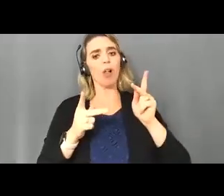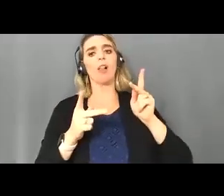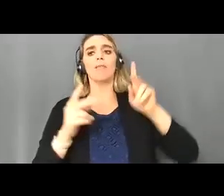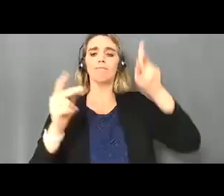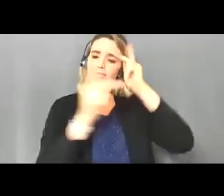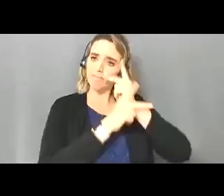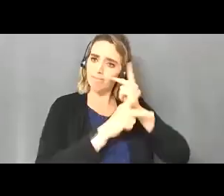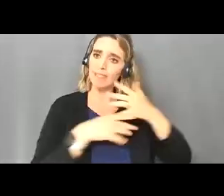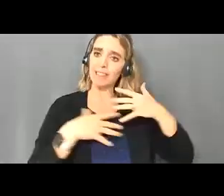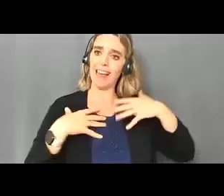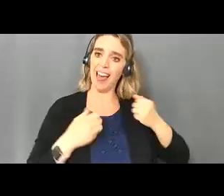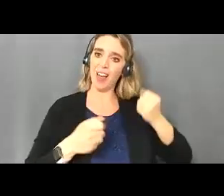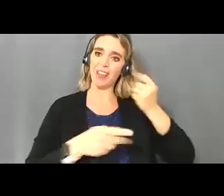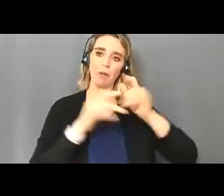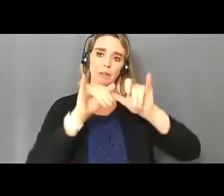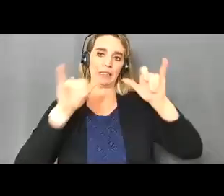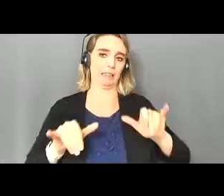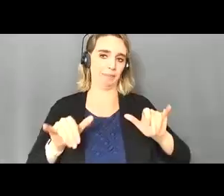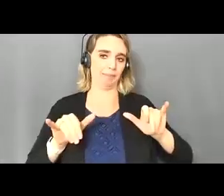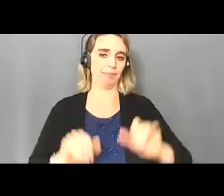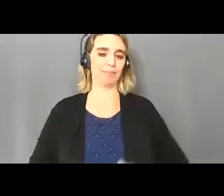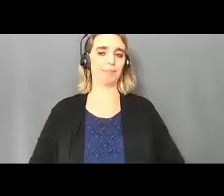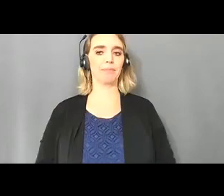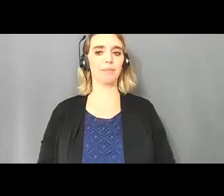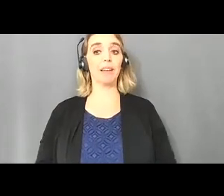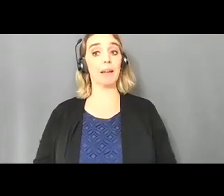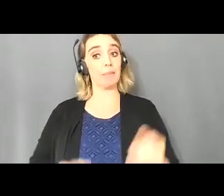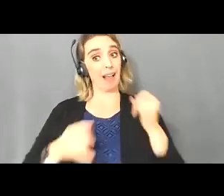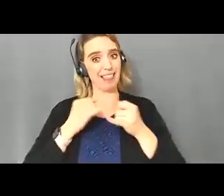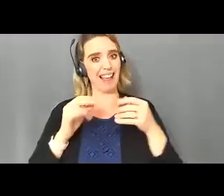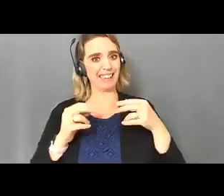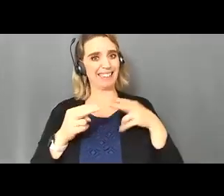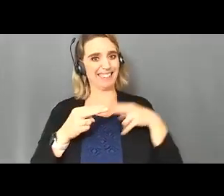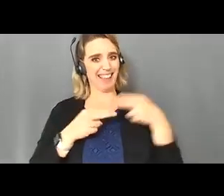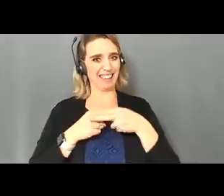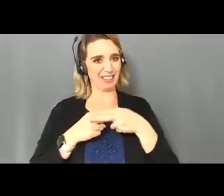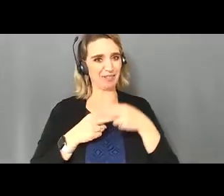I wanted to end with a slide that'll be on your portal.